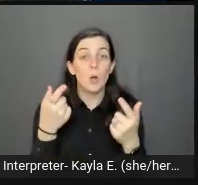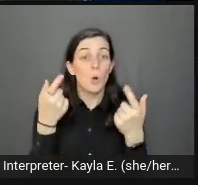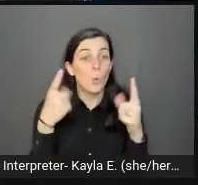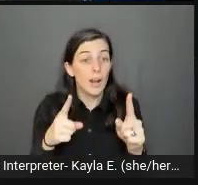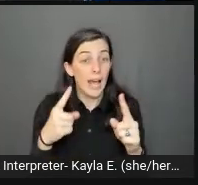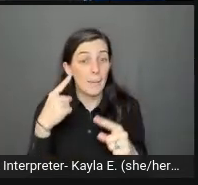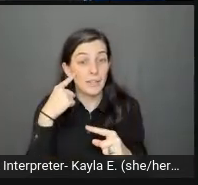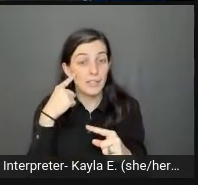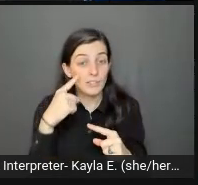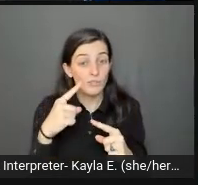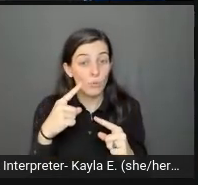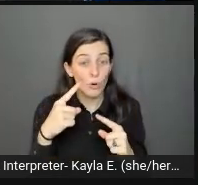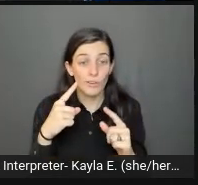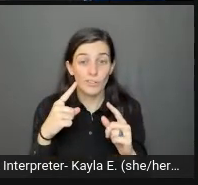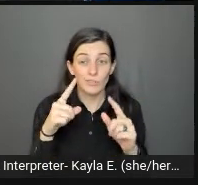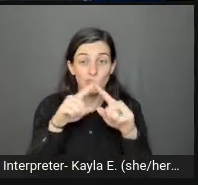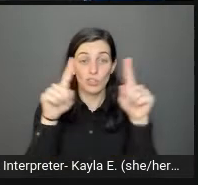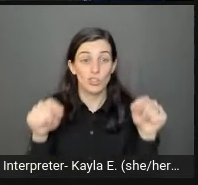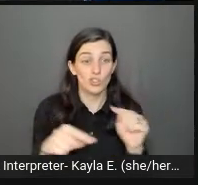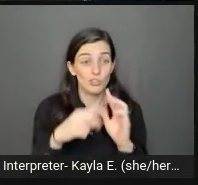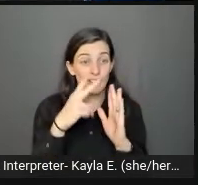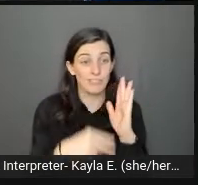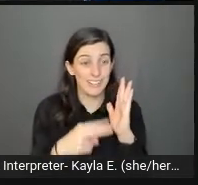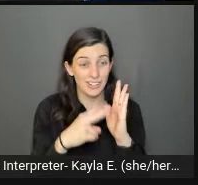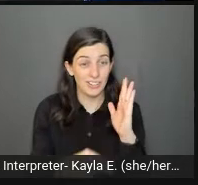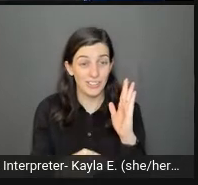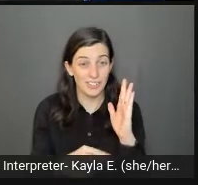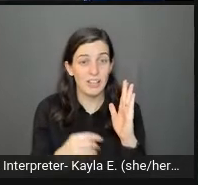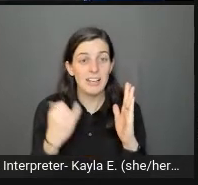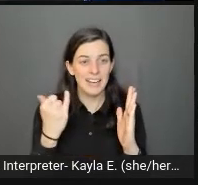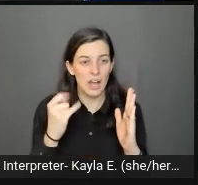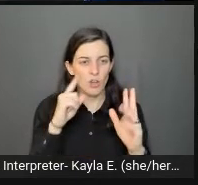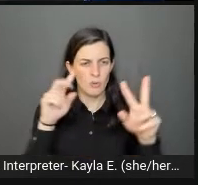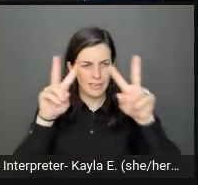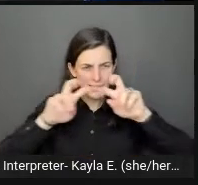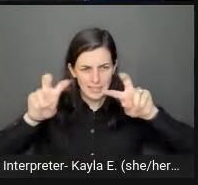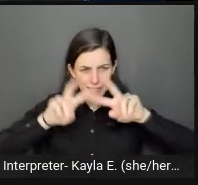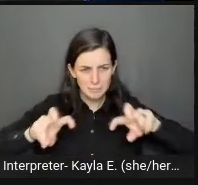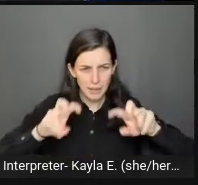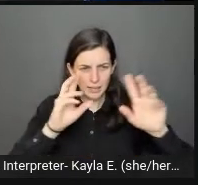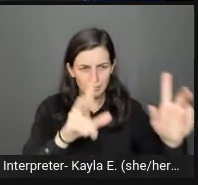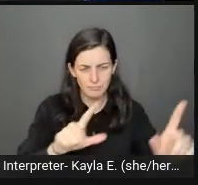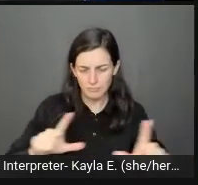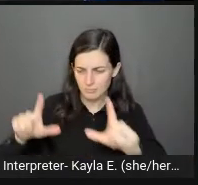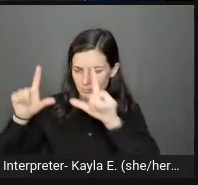If we look at these elements, they are links